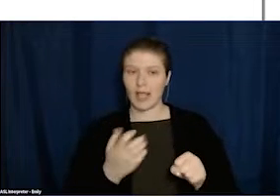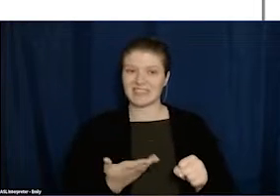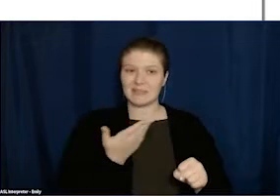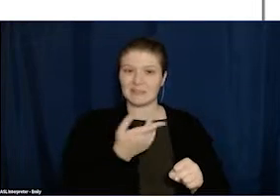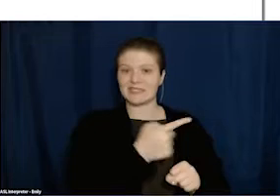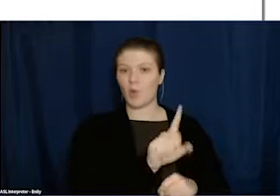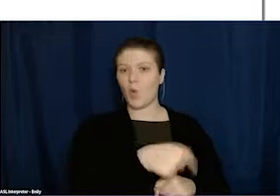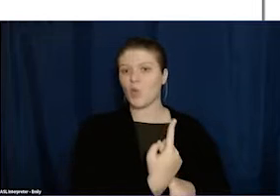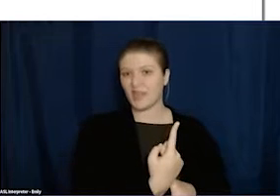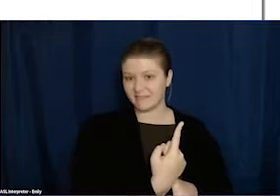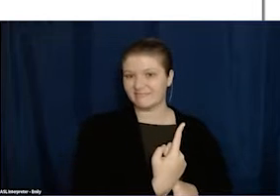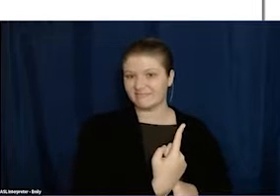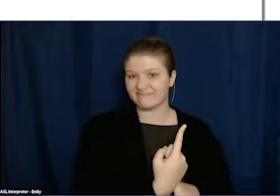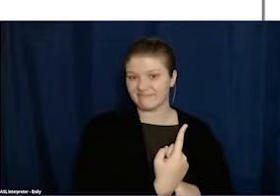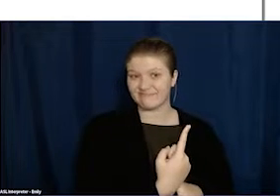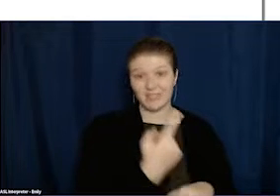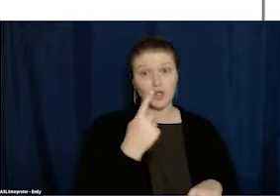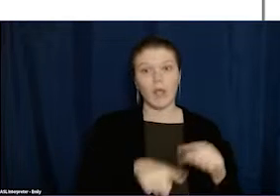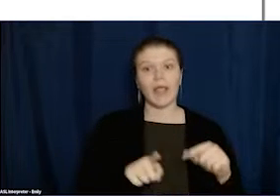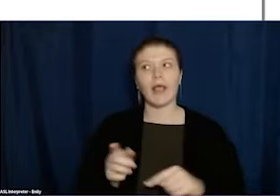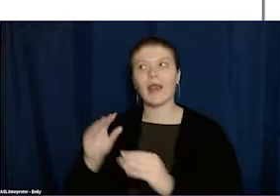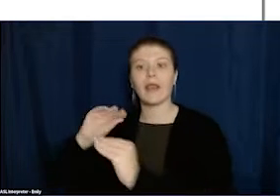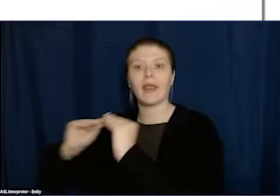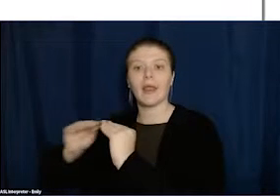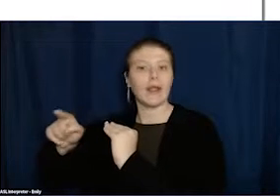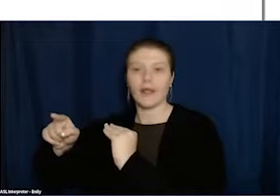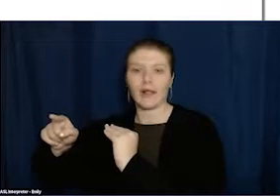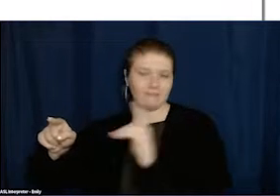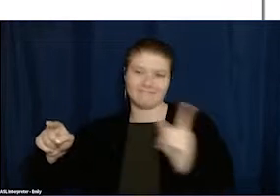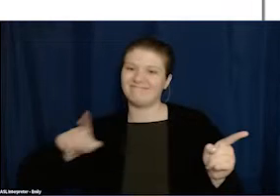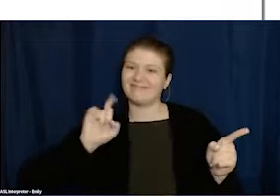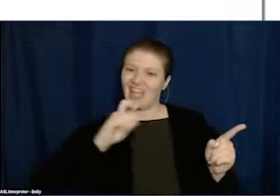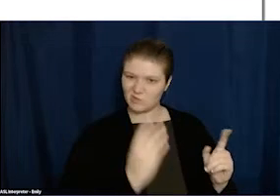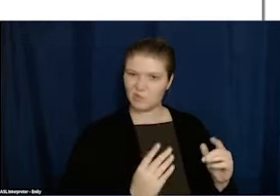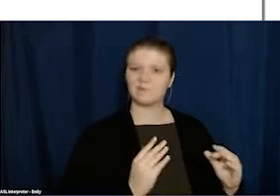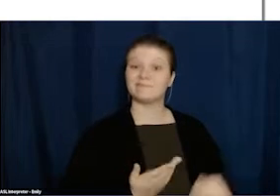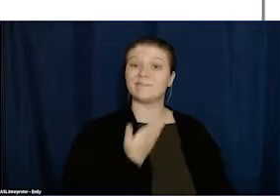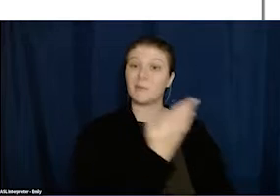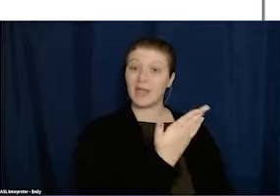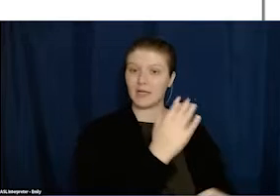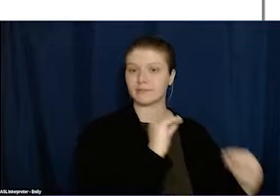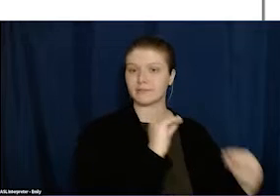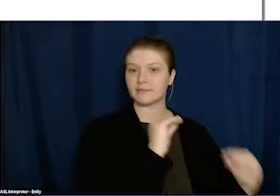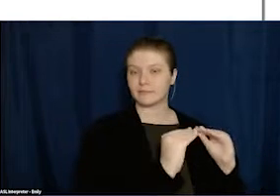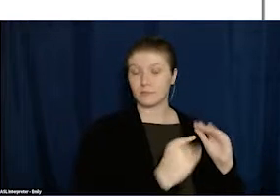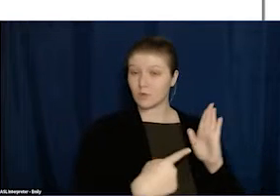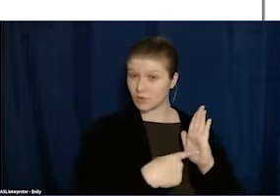So the last day to submit updates to a submitted proposal in FastLane will be September 29th,